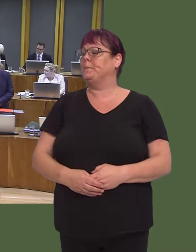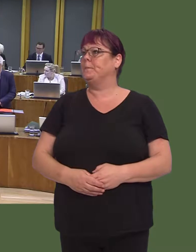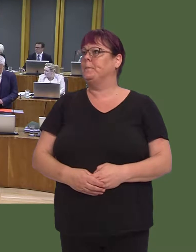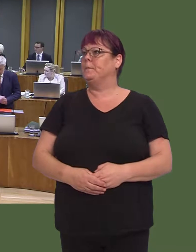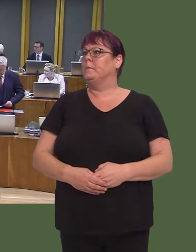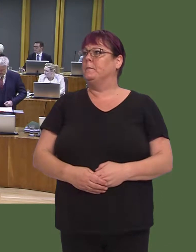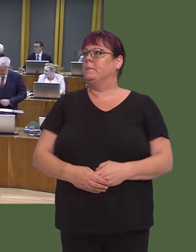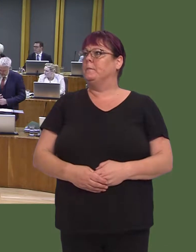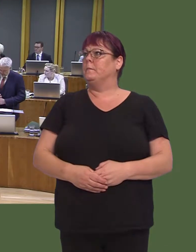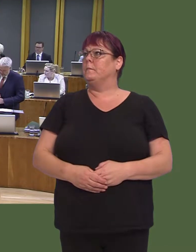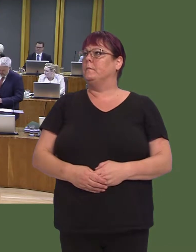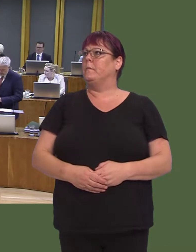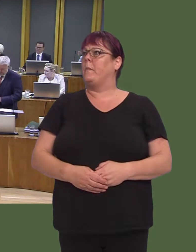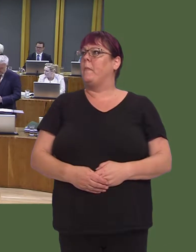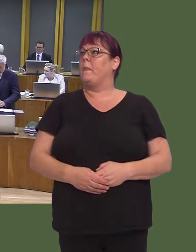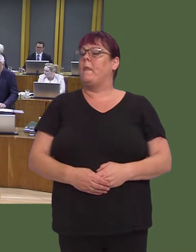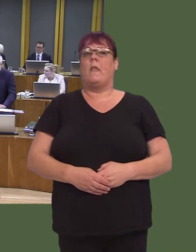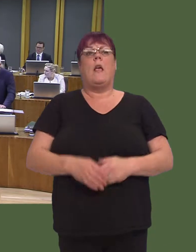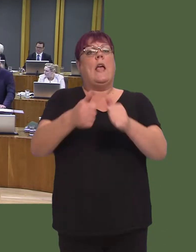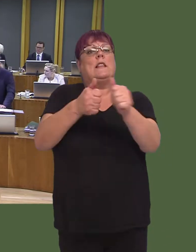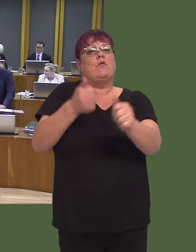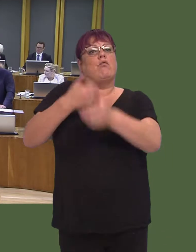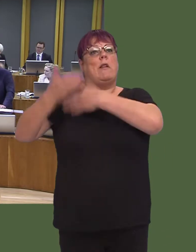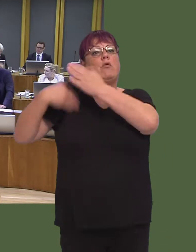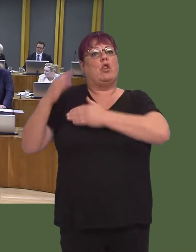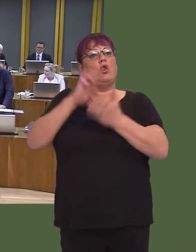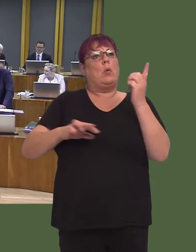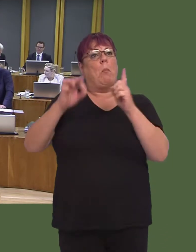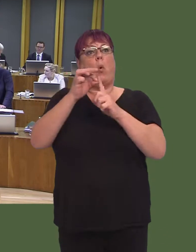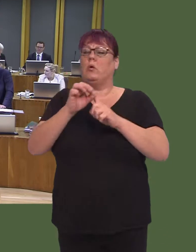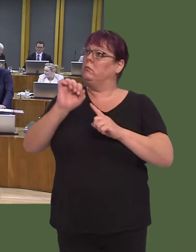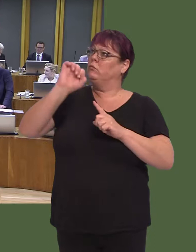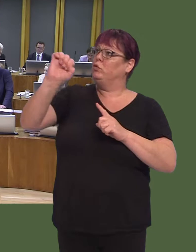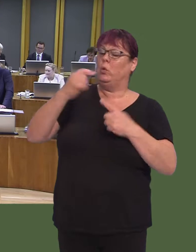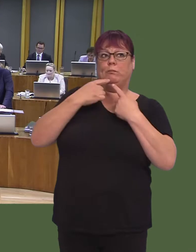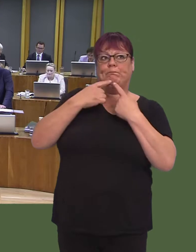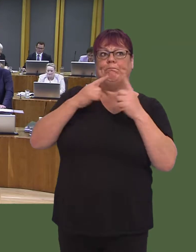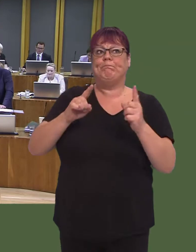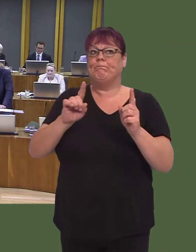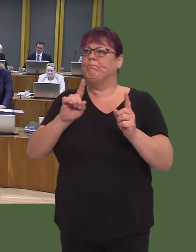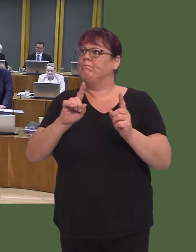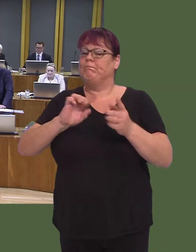Will the First Minister make a statement on Welsh Government policy for industrial heritage in Newport? OAQ52710 Carwyn Jones AM: We are rightfully proud of